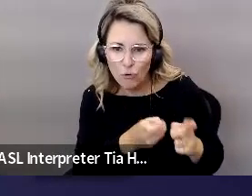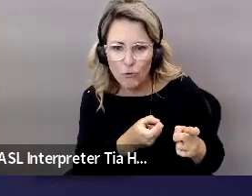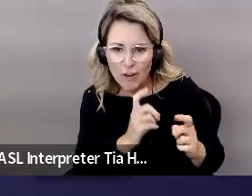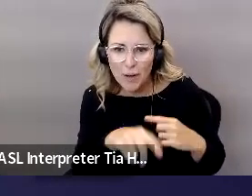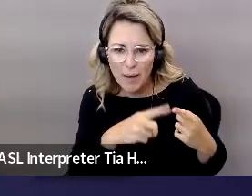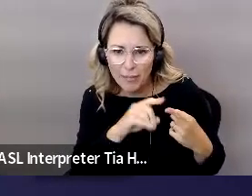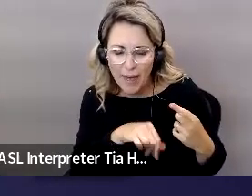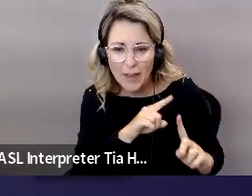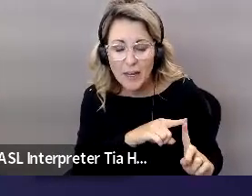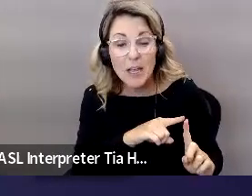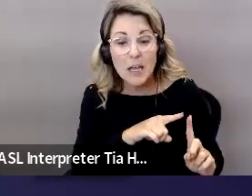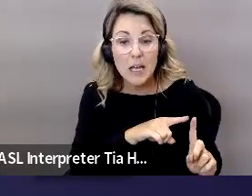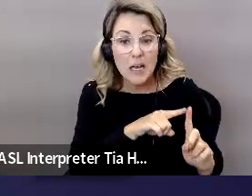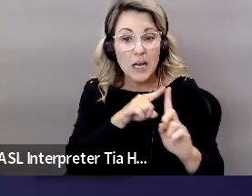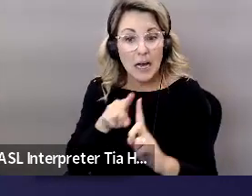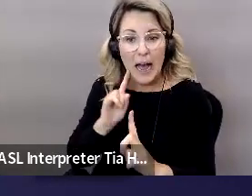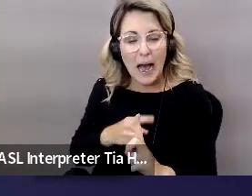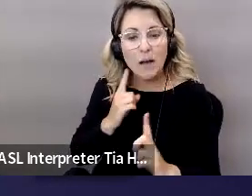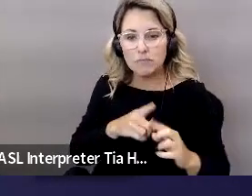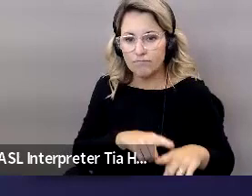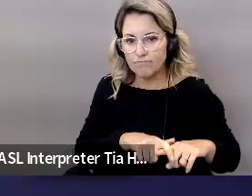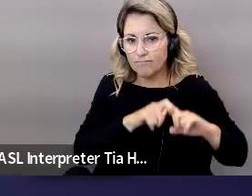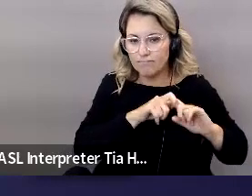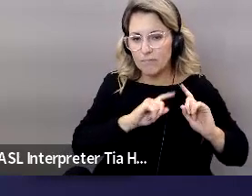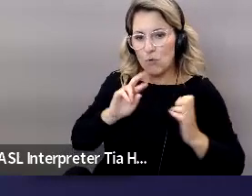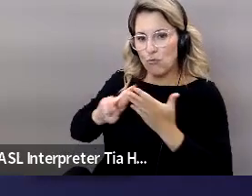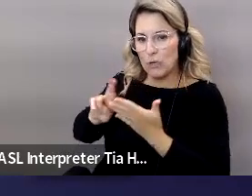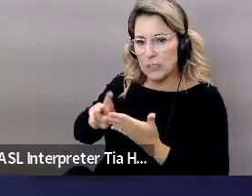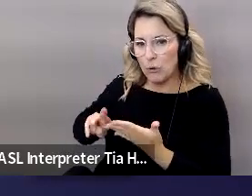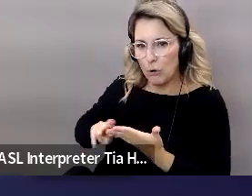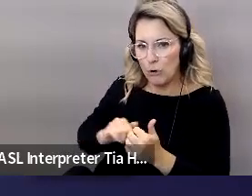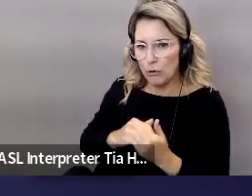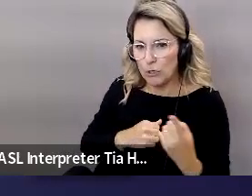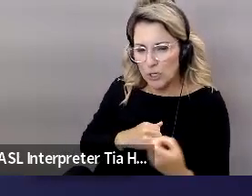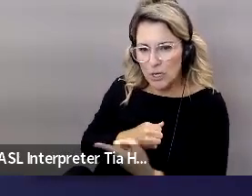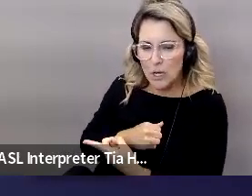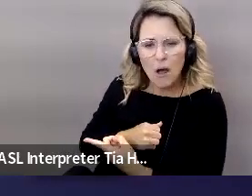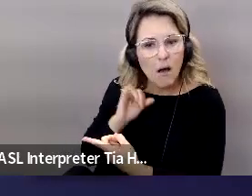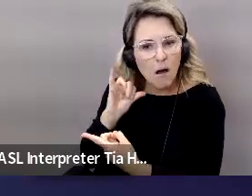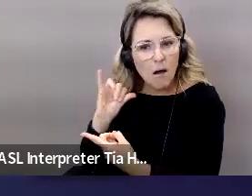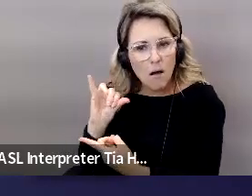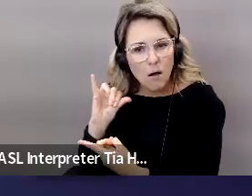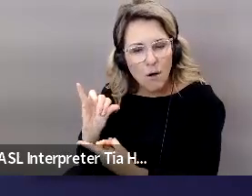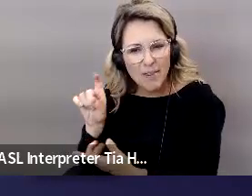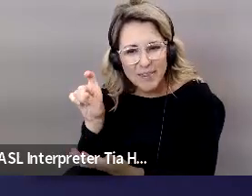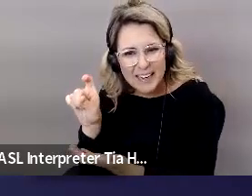that the need maybe is not as strong as I thought it was. Therefore, this project isn't as important